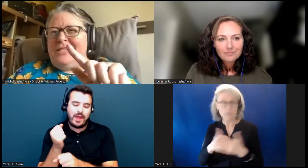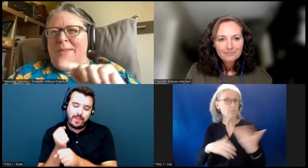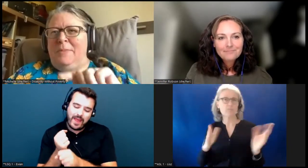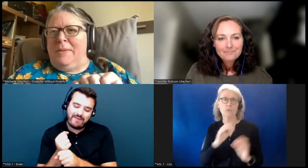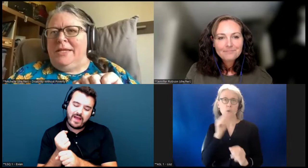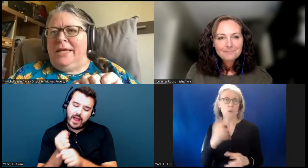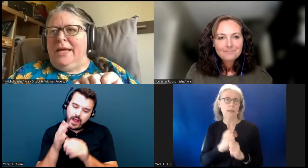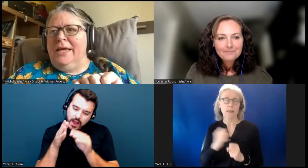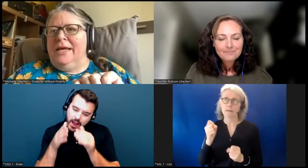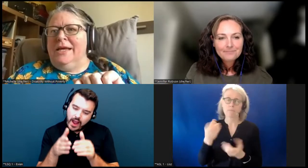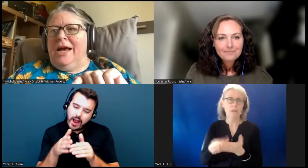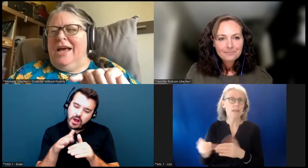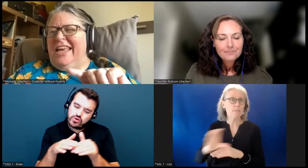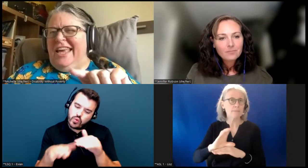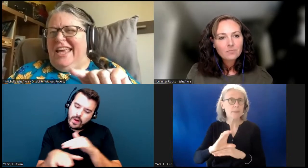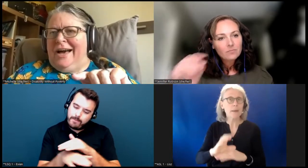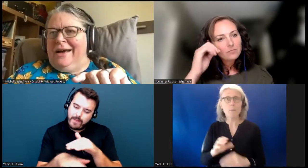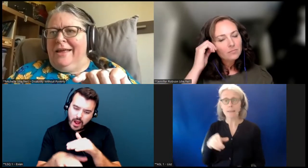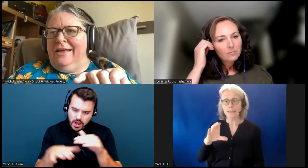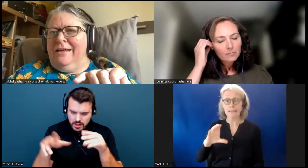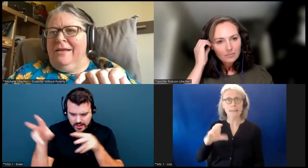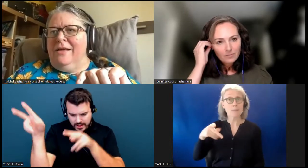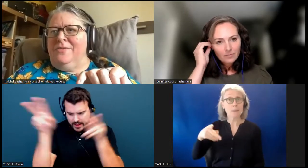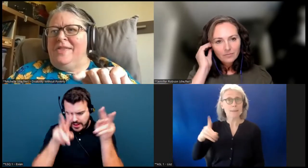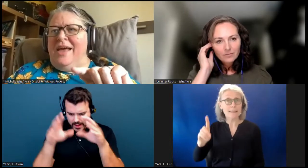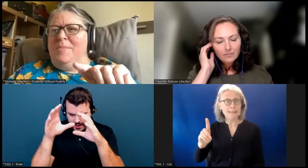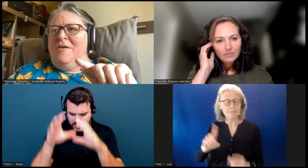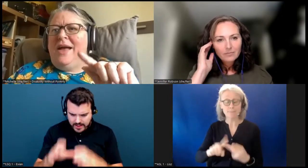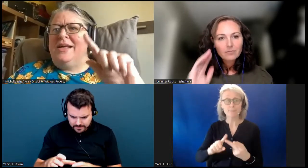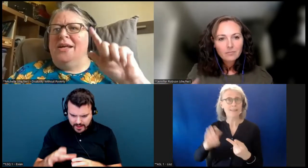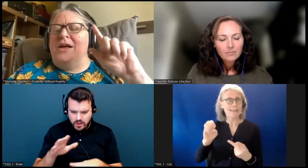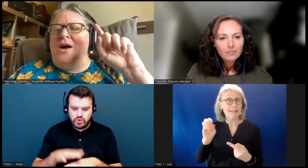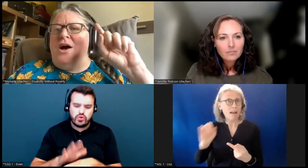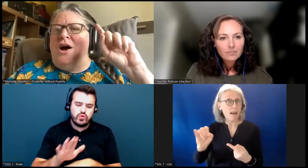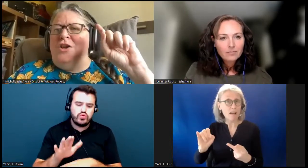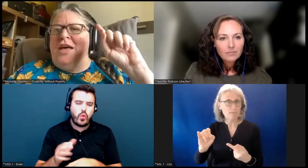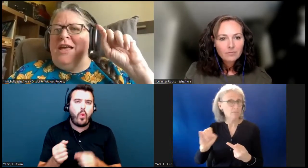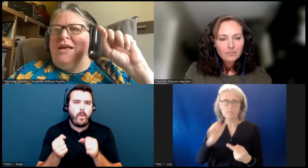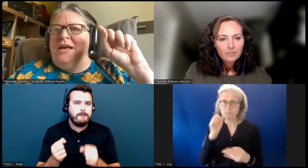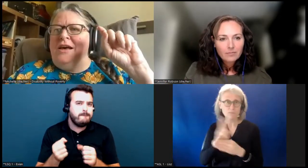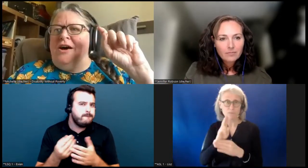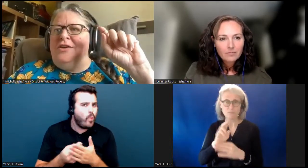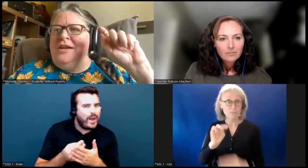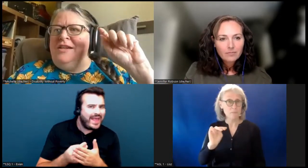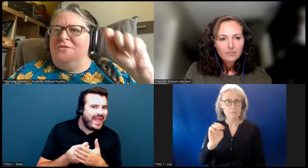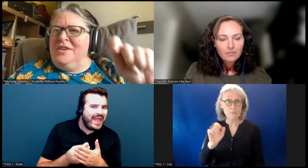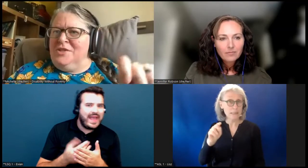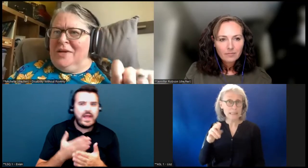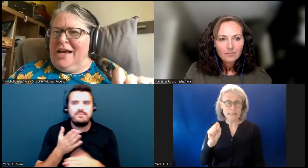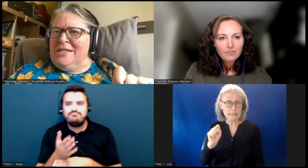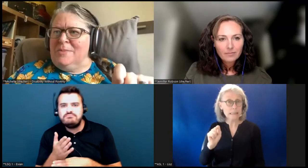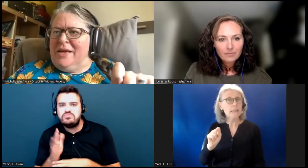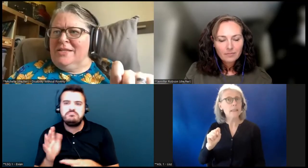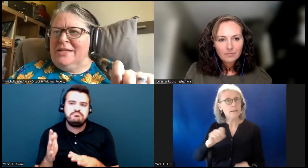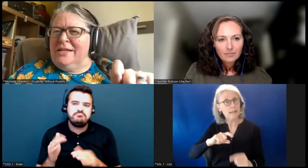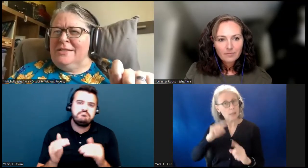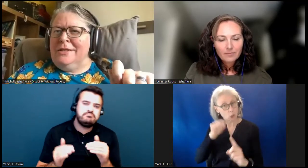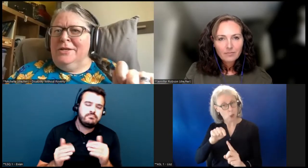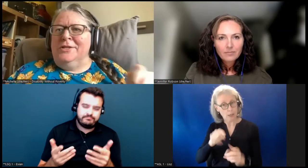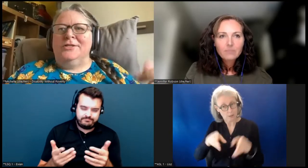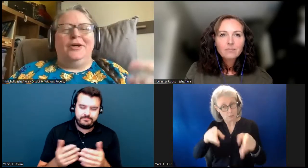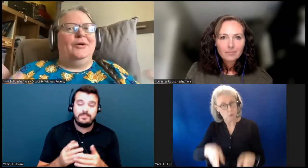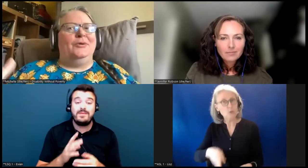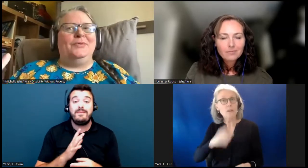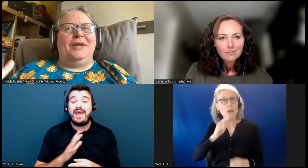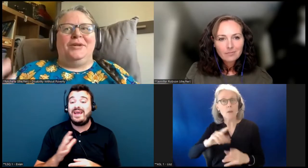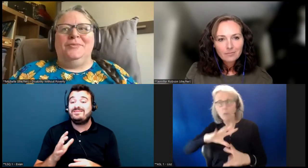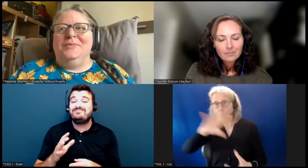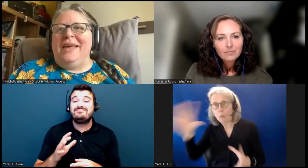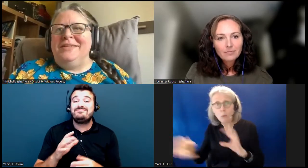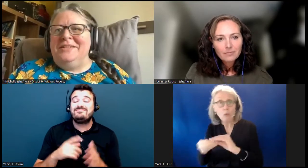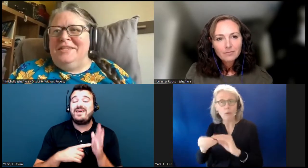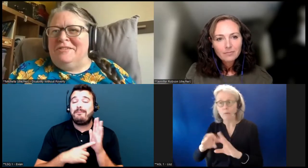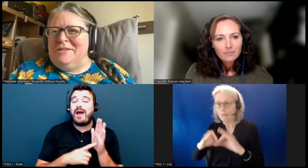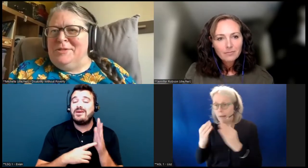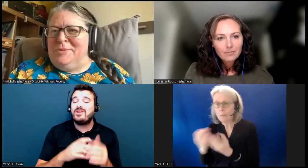LIKE CPPD, EI, THEY OPERATE ON AN INDIVIDUALIZED BASIS. SO YOU KNOW, GAZE INTO YOUR CRYSTAL